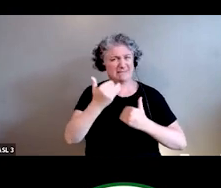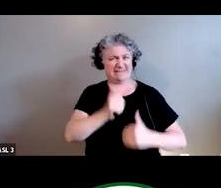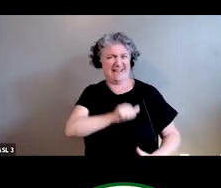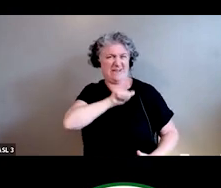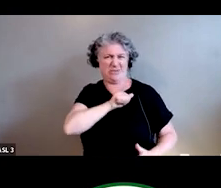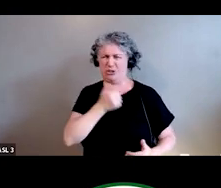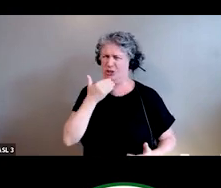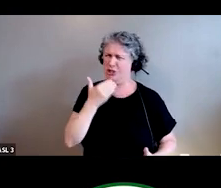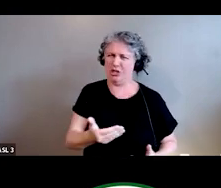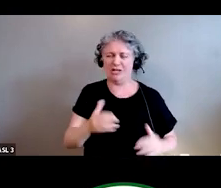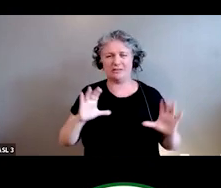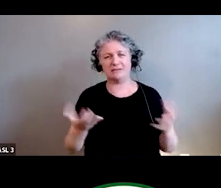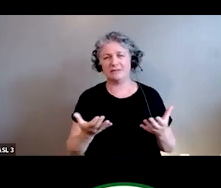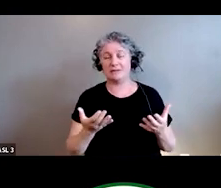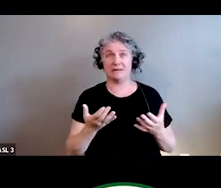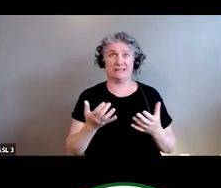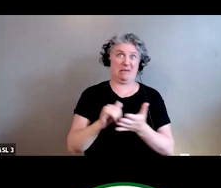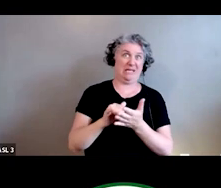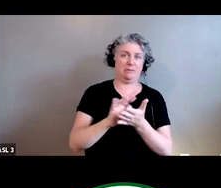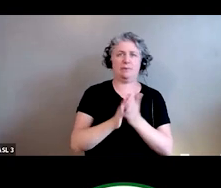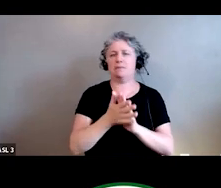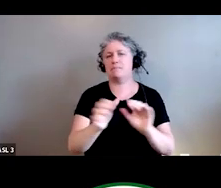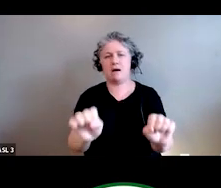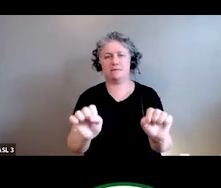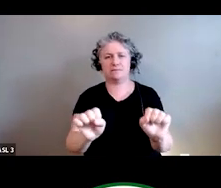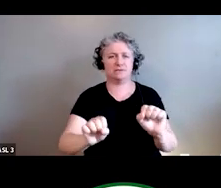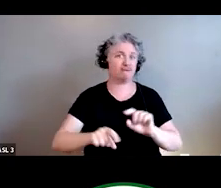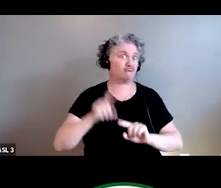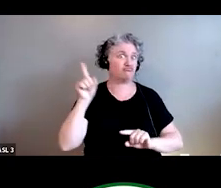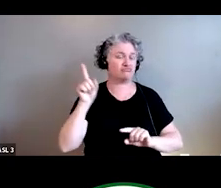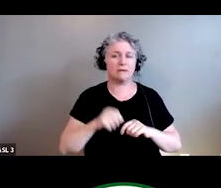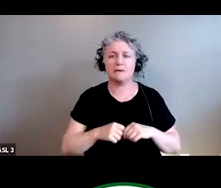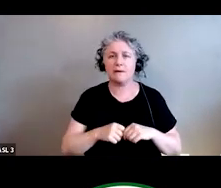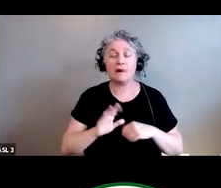is that when all individuals, organizations, our park systems come together to collaborate